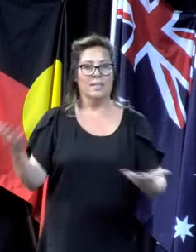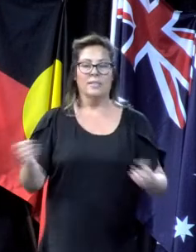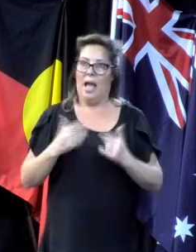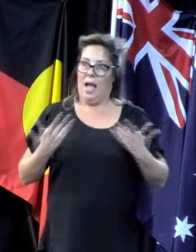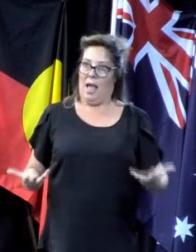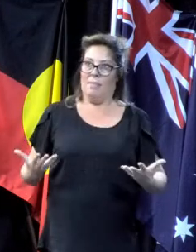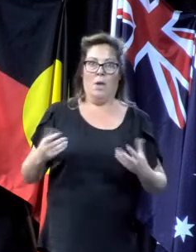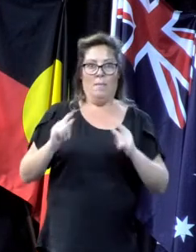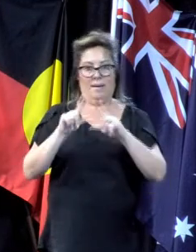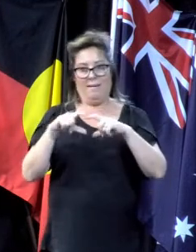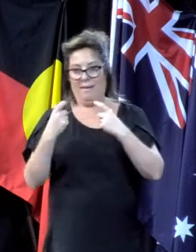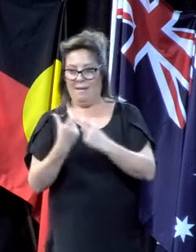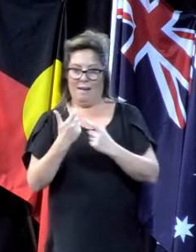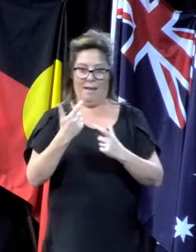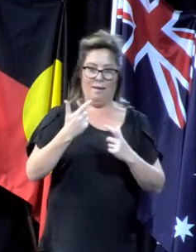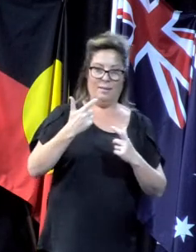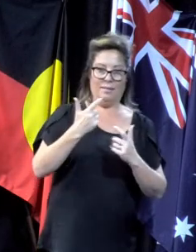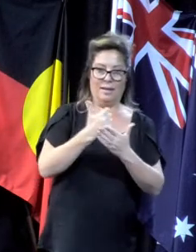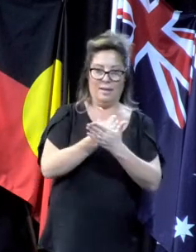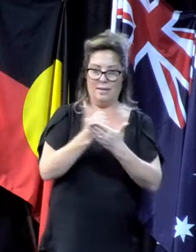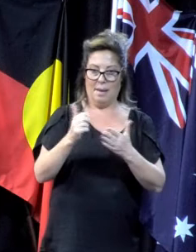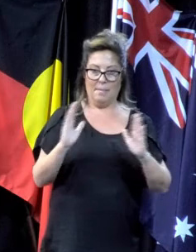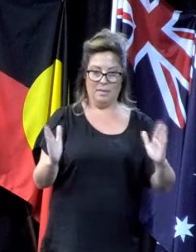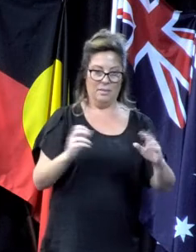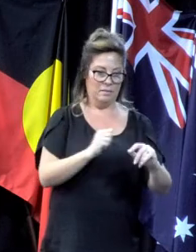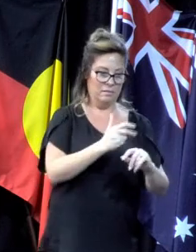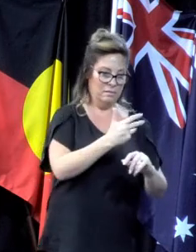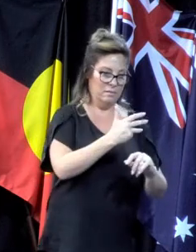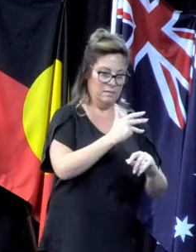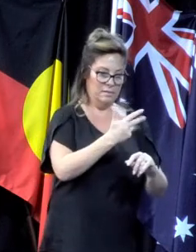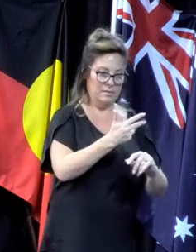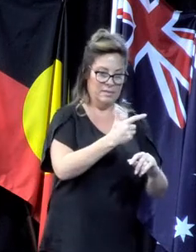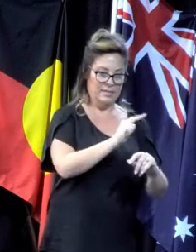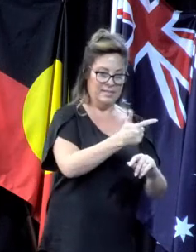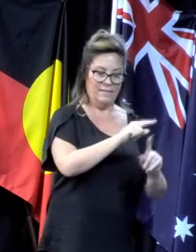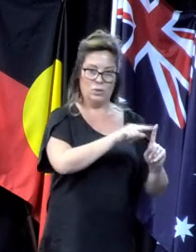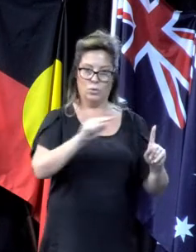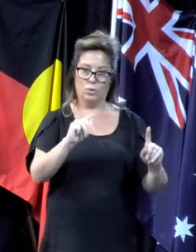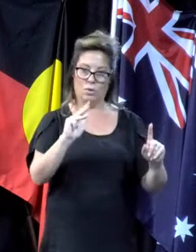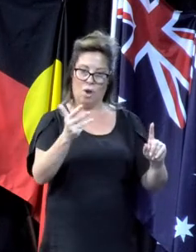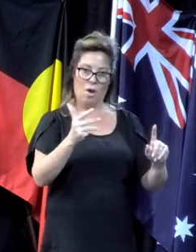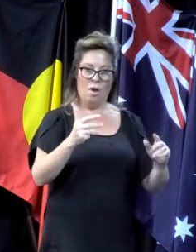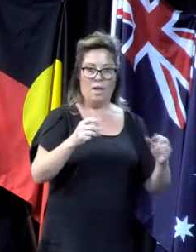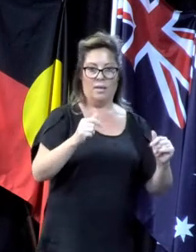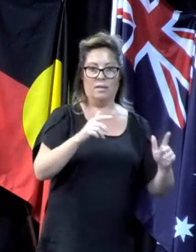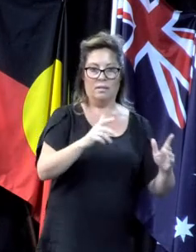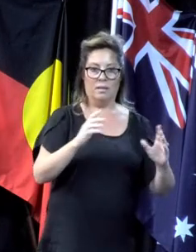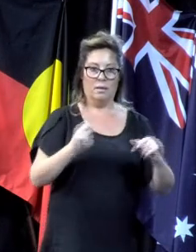one to 28, and then 10, 11, 12, you know, one to 25. One teacher to 25. Thank you.